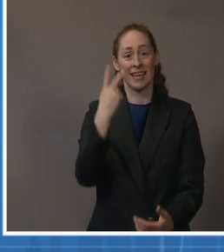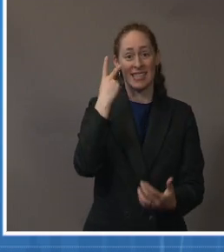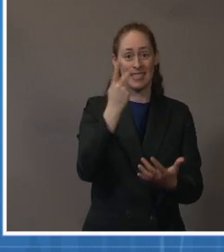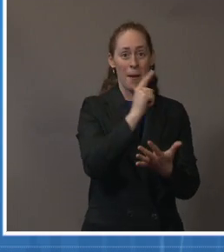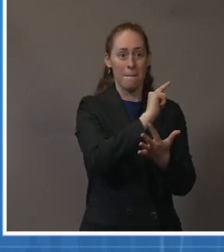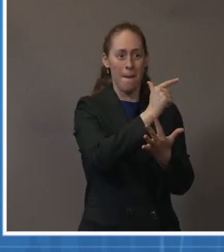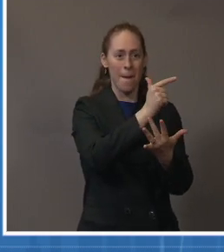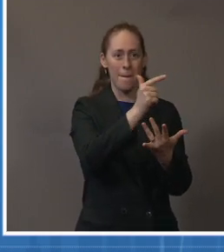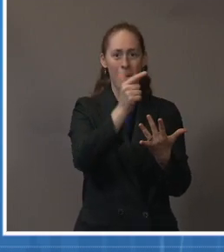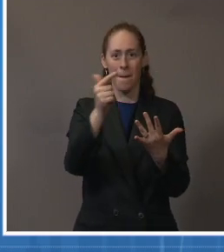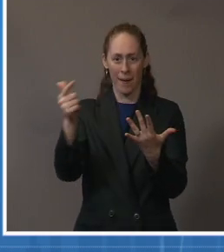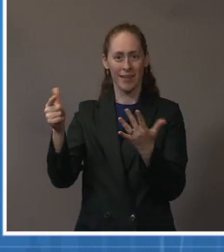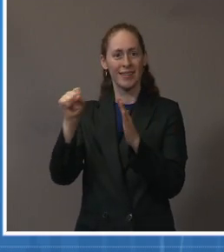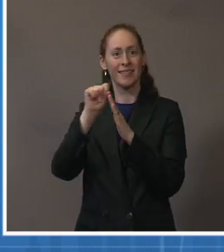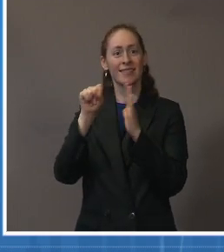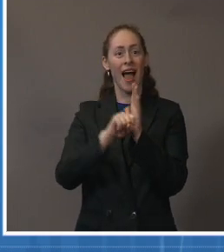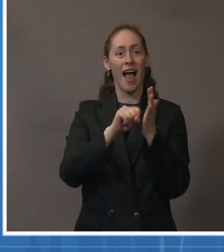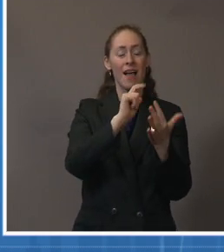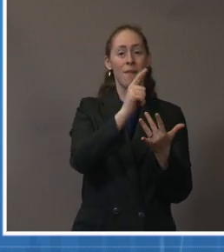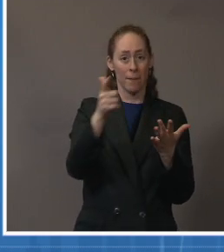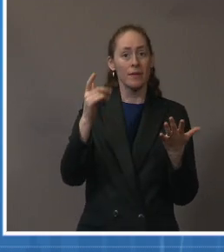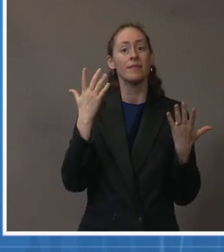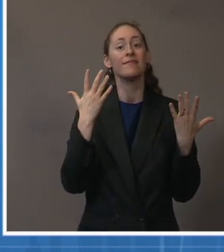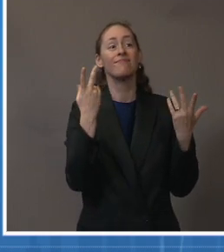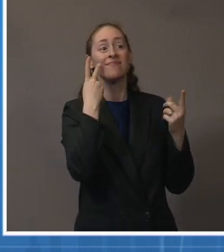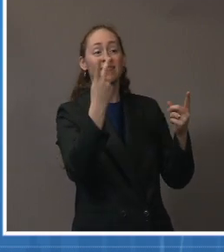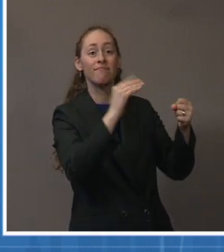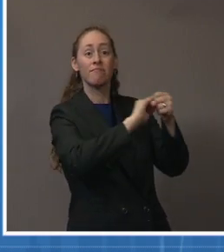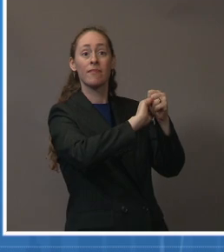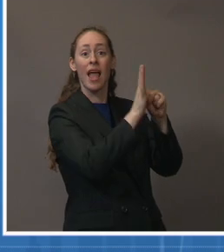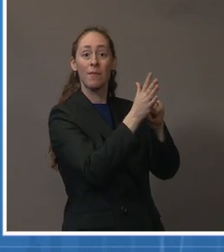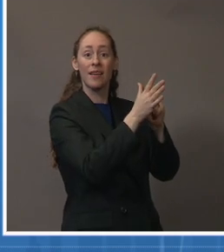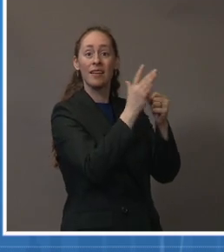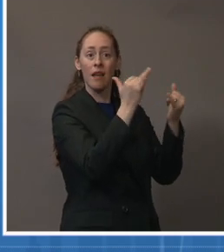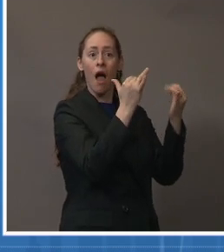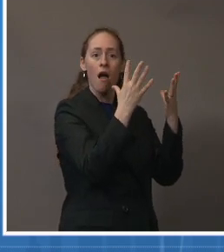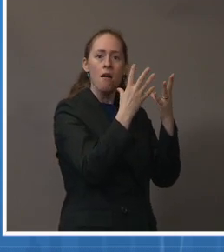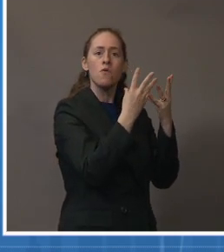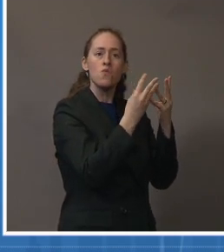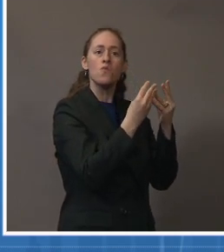Since the President took office on January 20th, cases are down over 90 percent